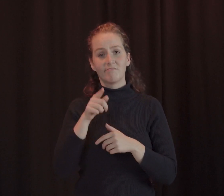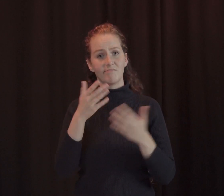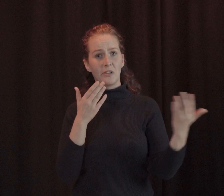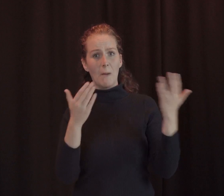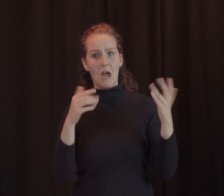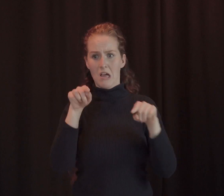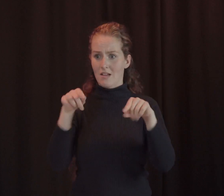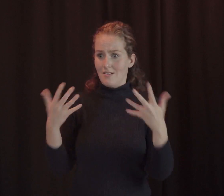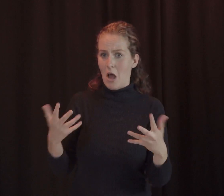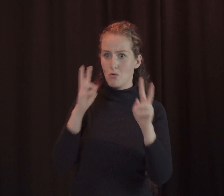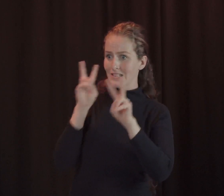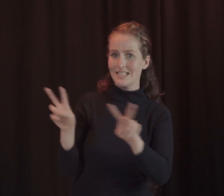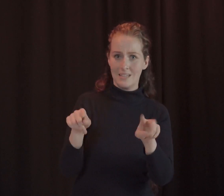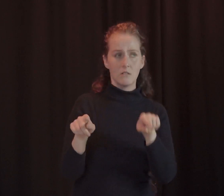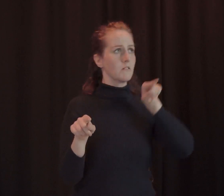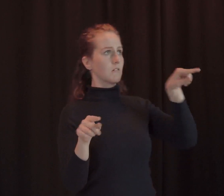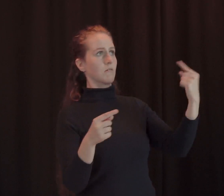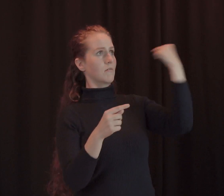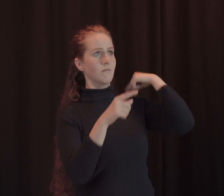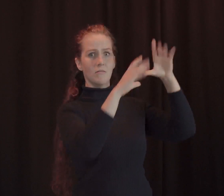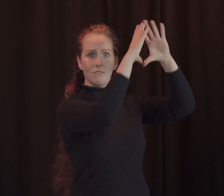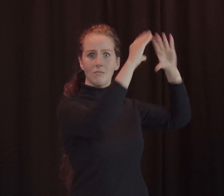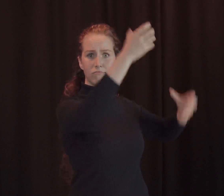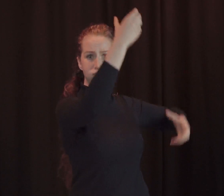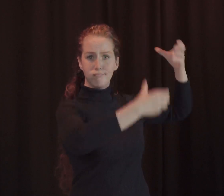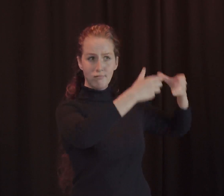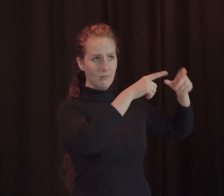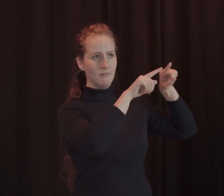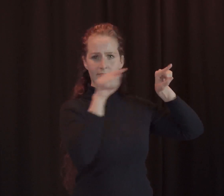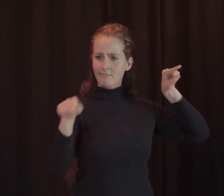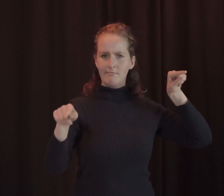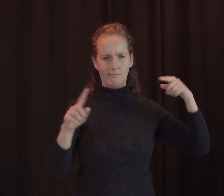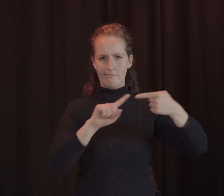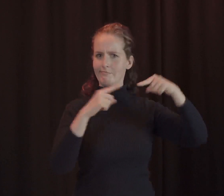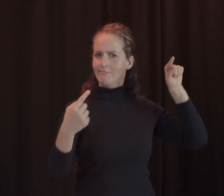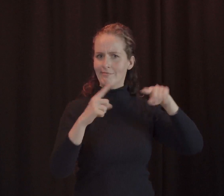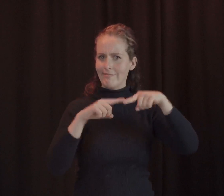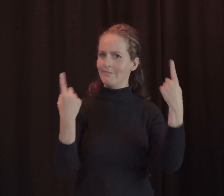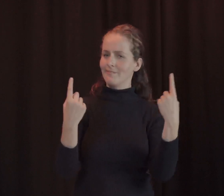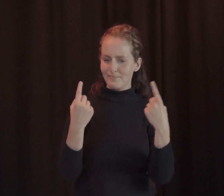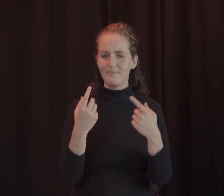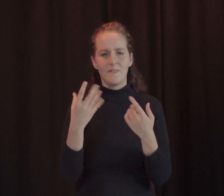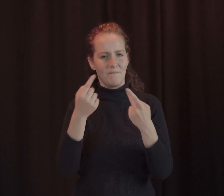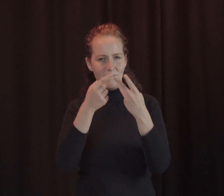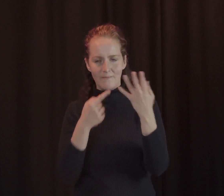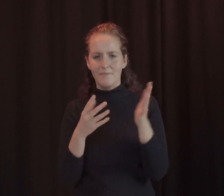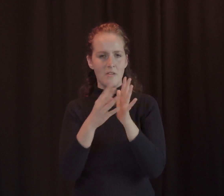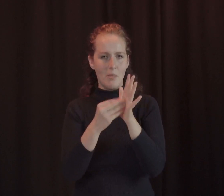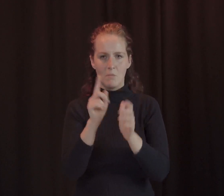Visitors to the museum can compare the display of the sculptures between antiquity and now.